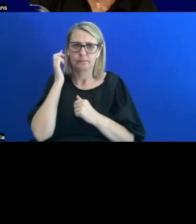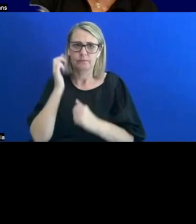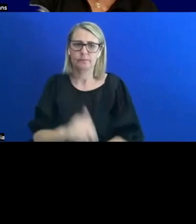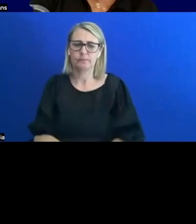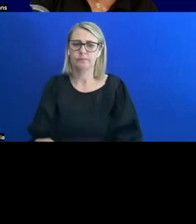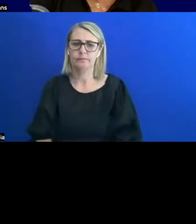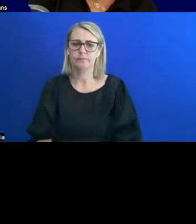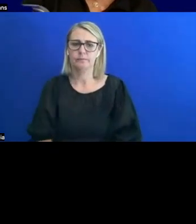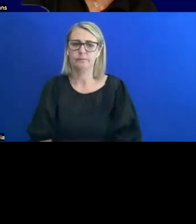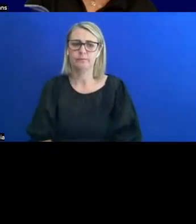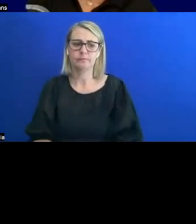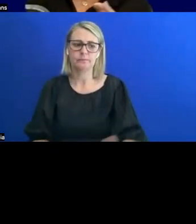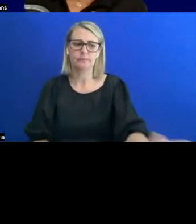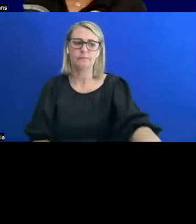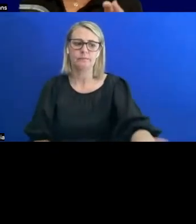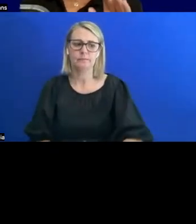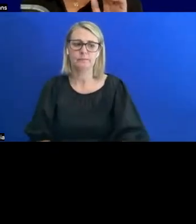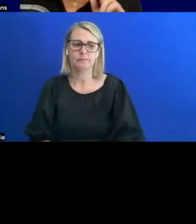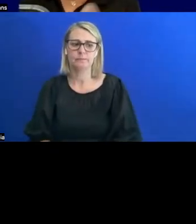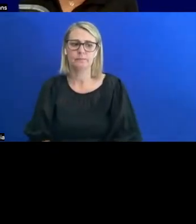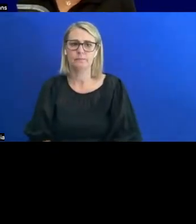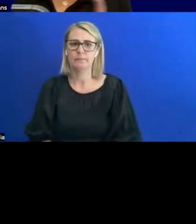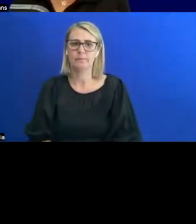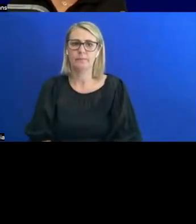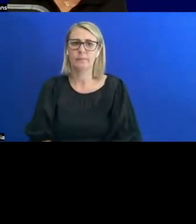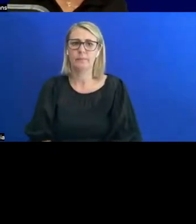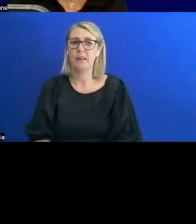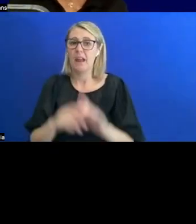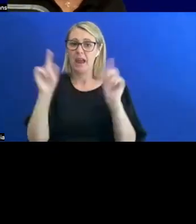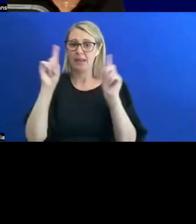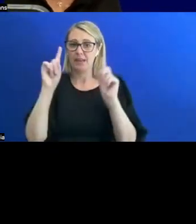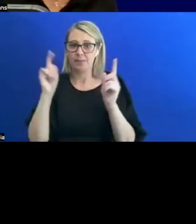Currently there is no standardised tools